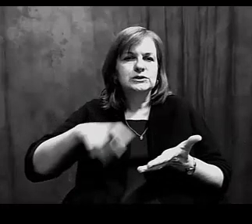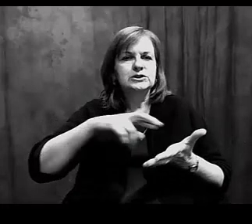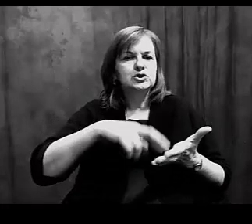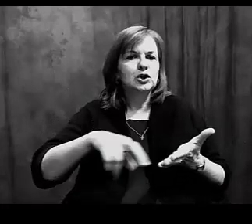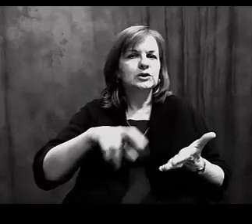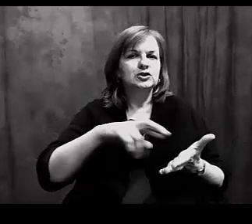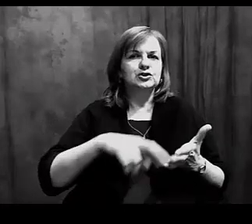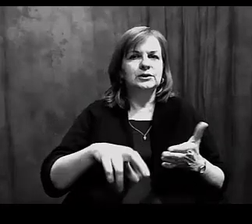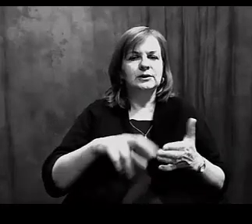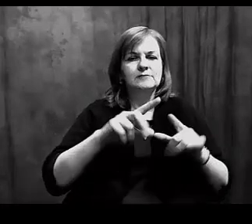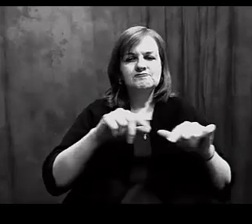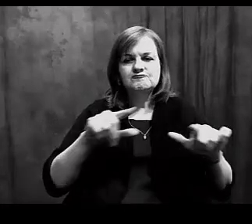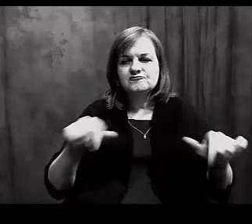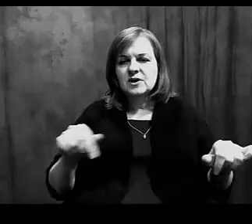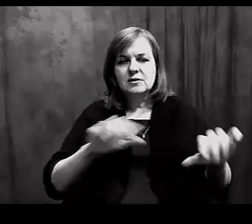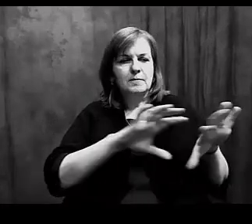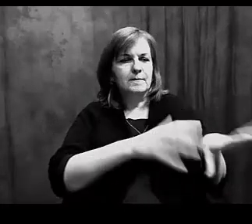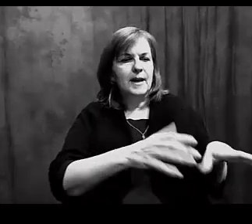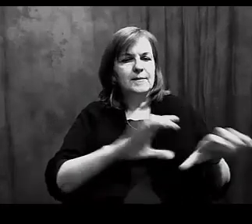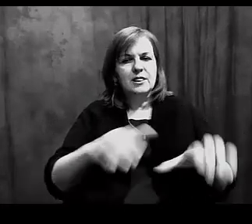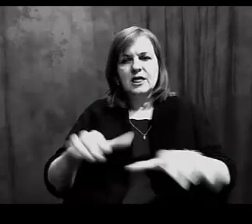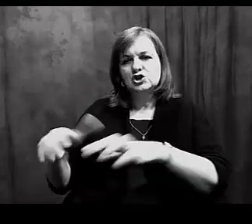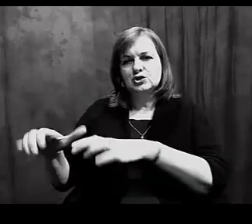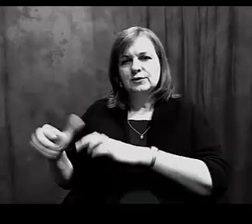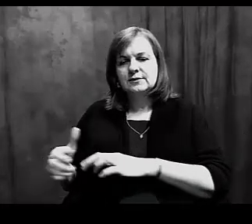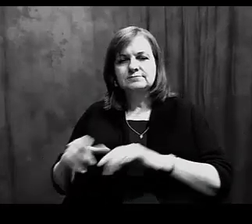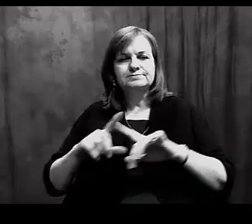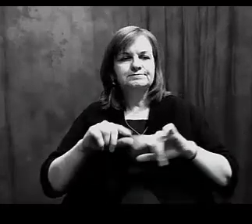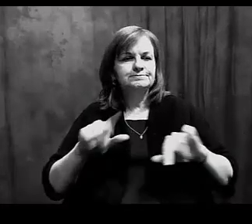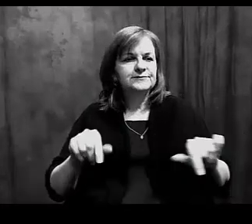study of different populations